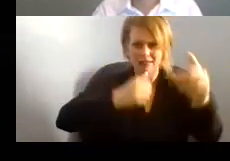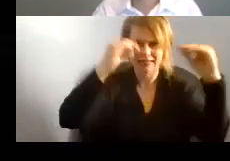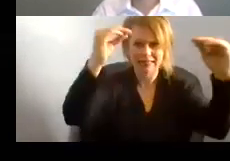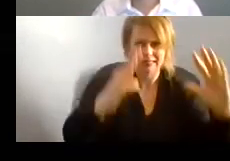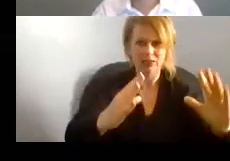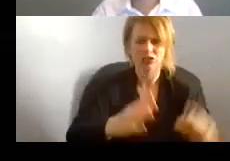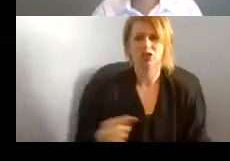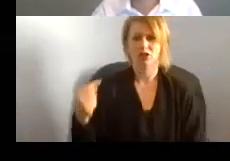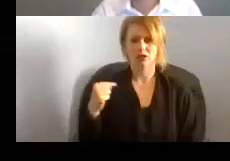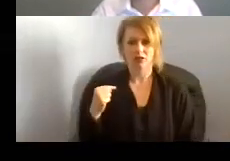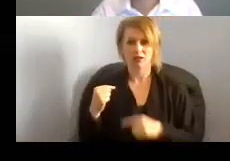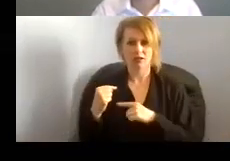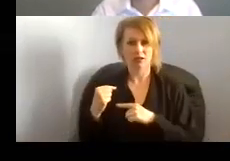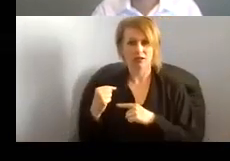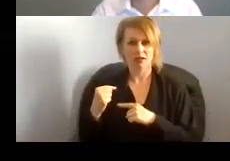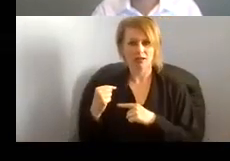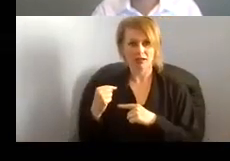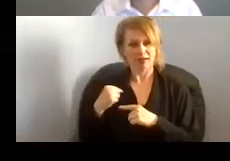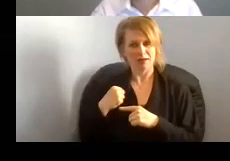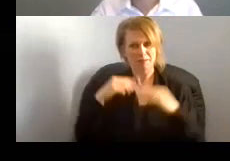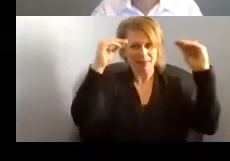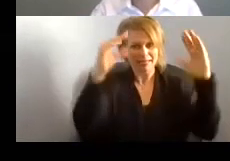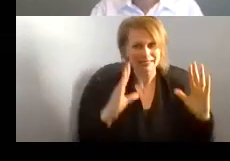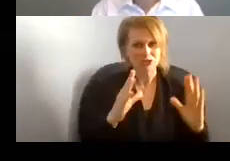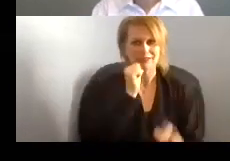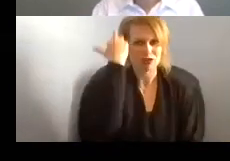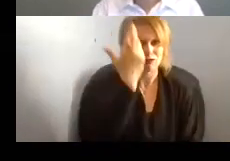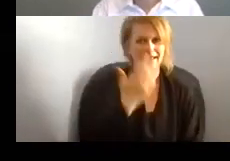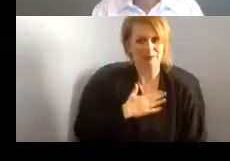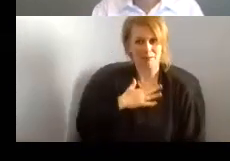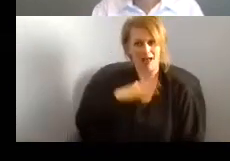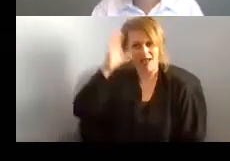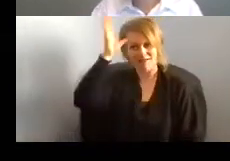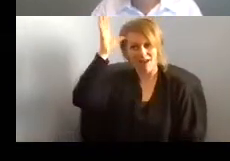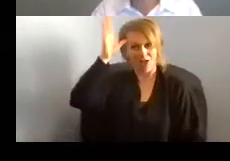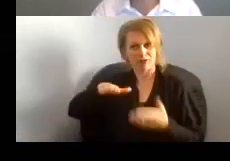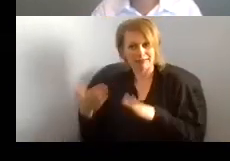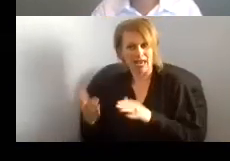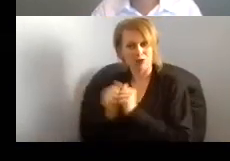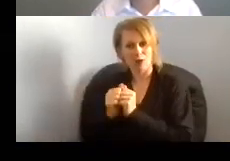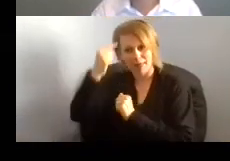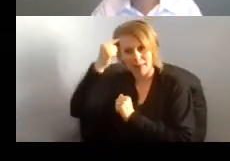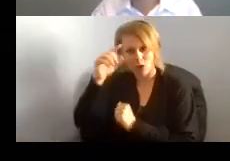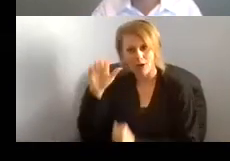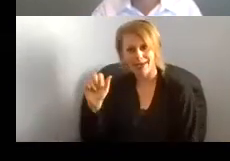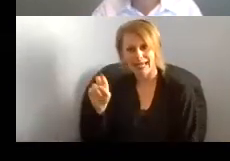that my father died of a brain aneurysm. So she just kind of said, teacher didn’t realize that. I complete understand.